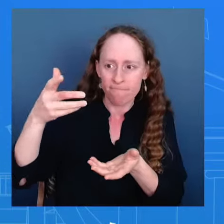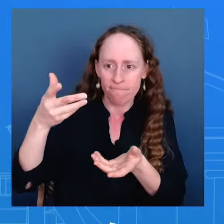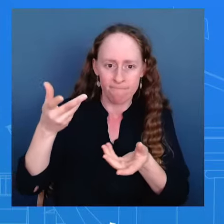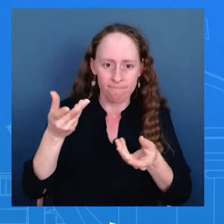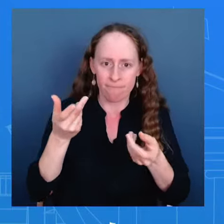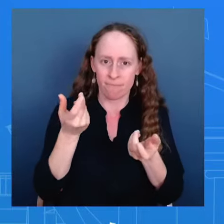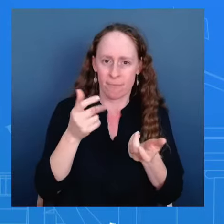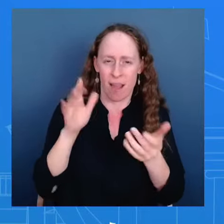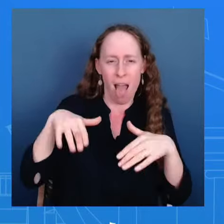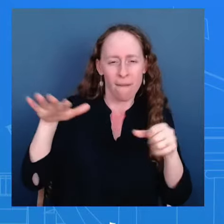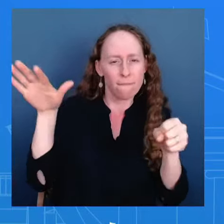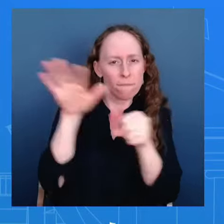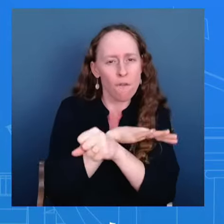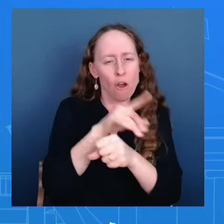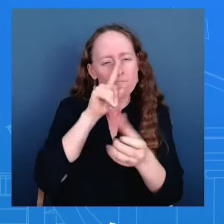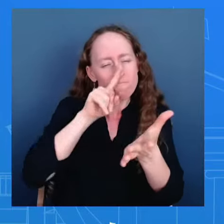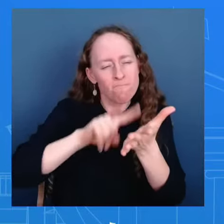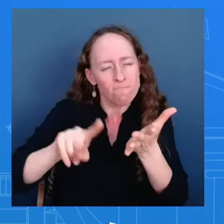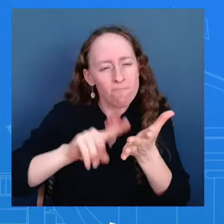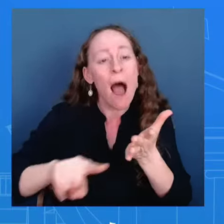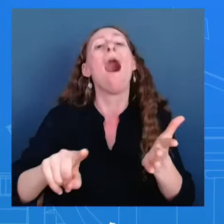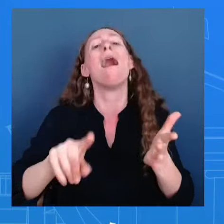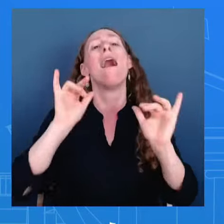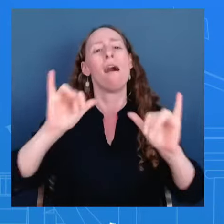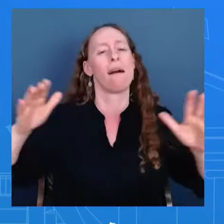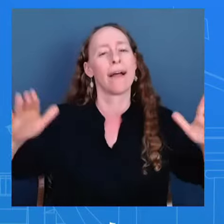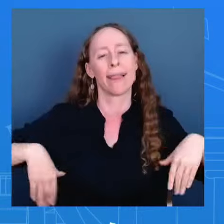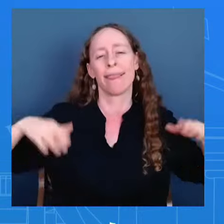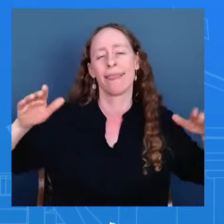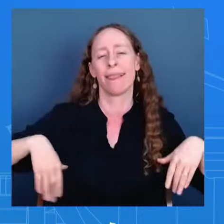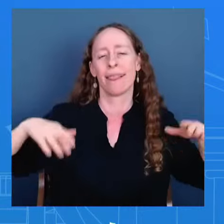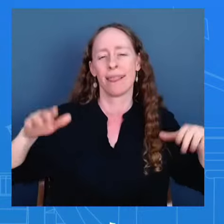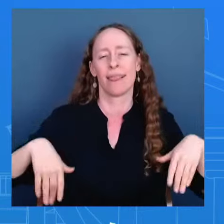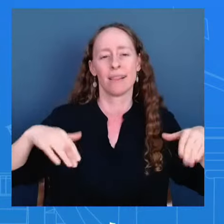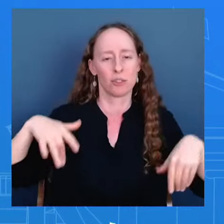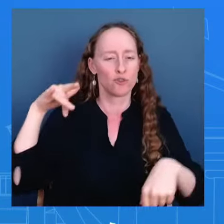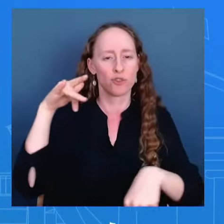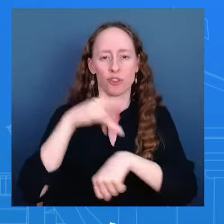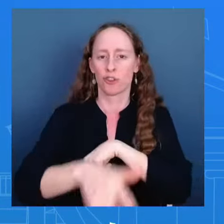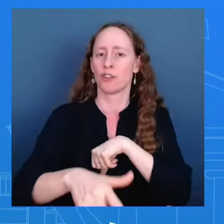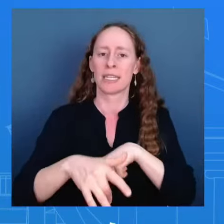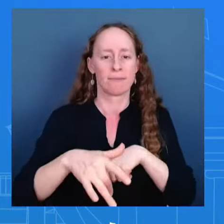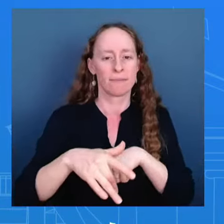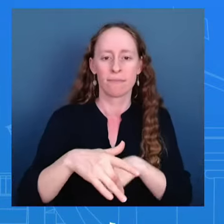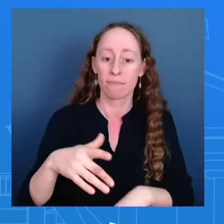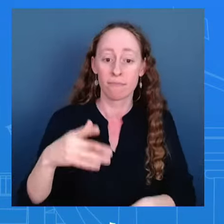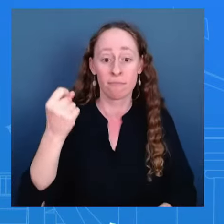We aren't on the ground, we aren't flying the aircraft, we're not choosing the targets,